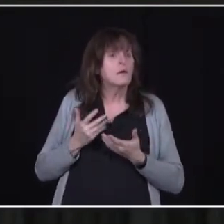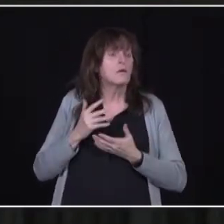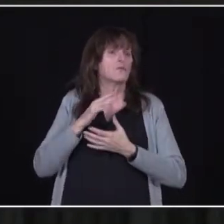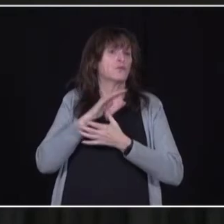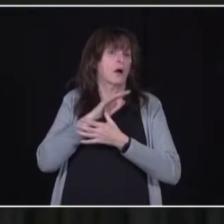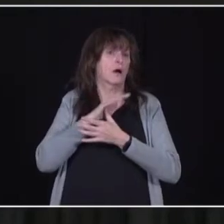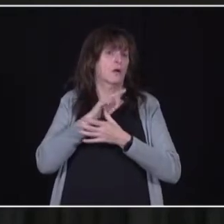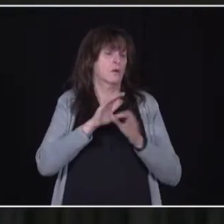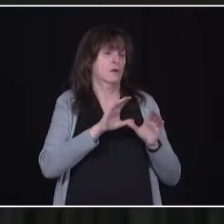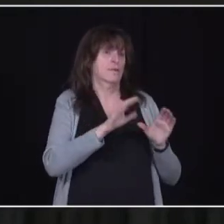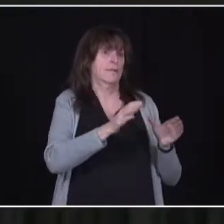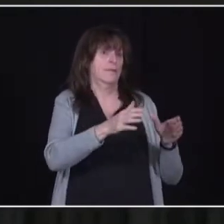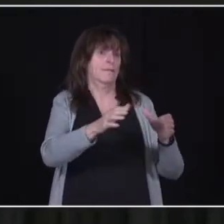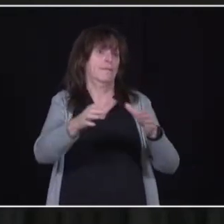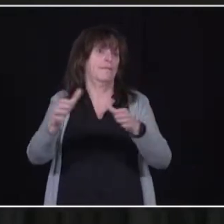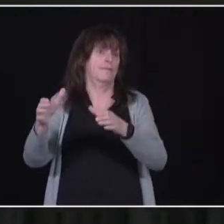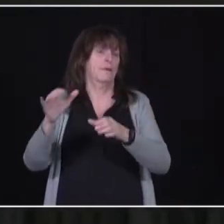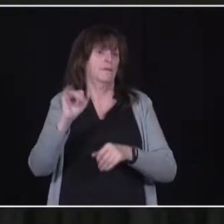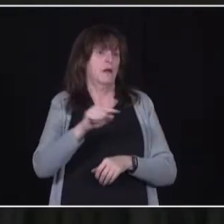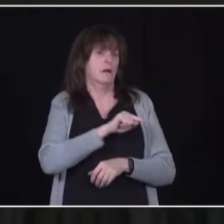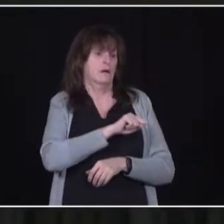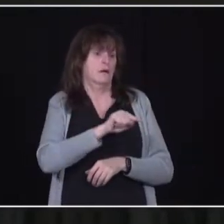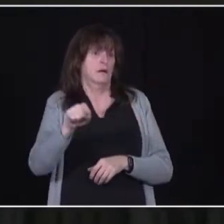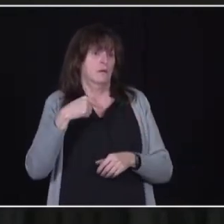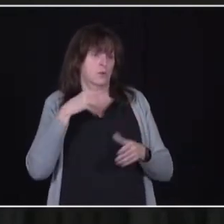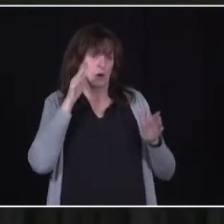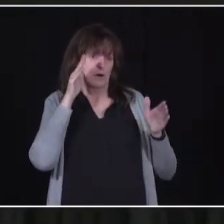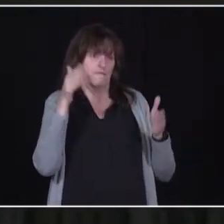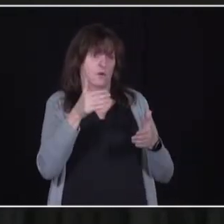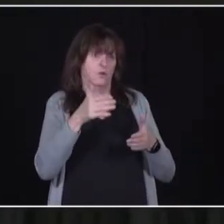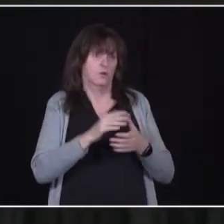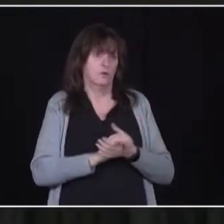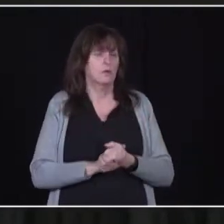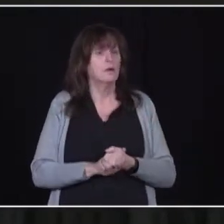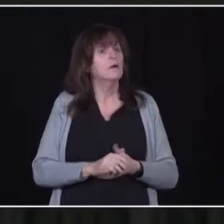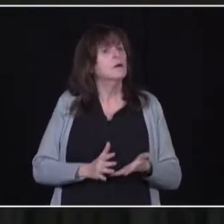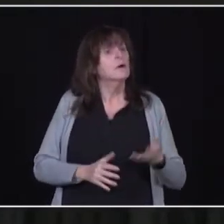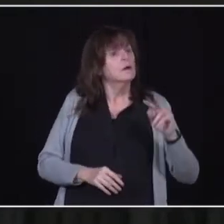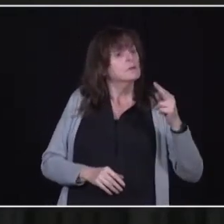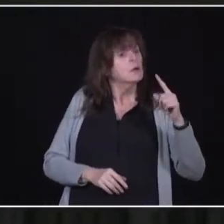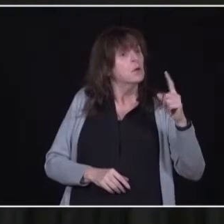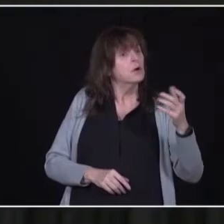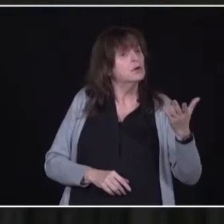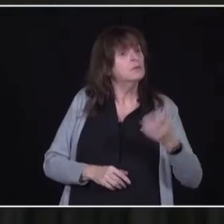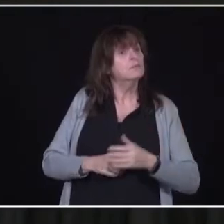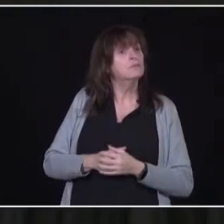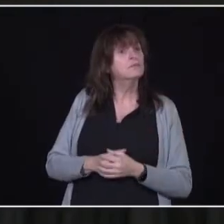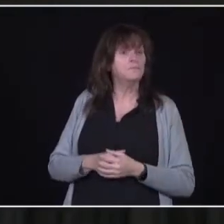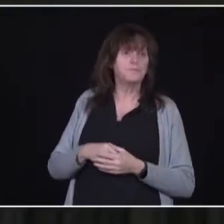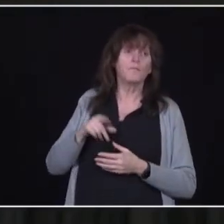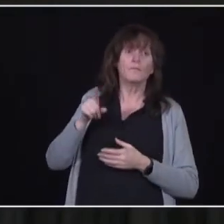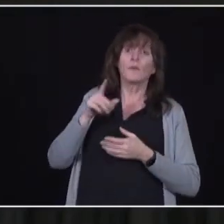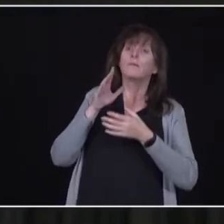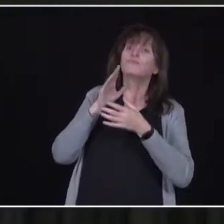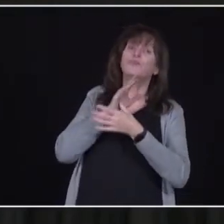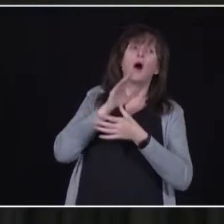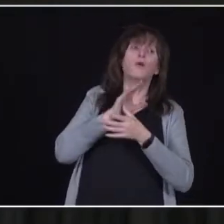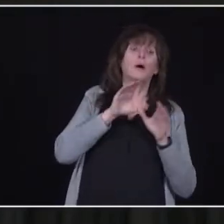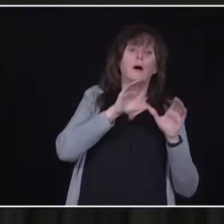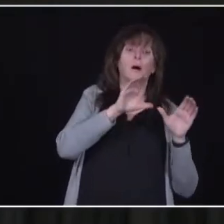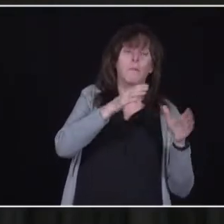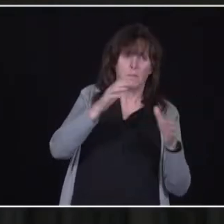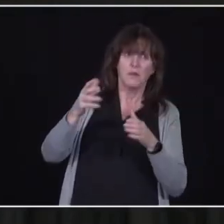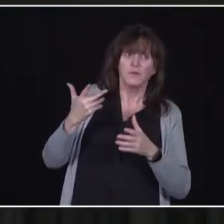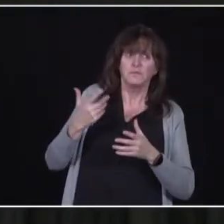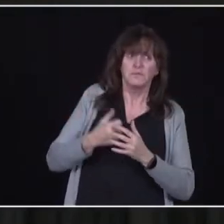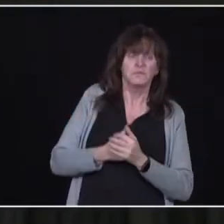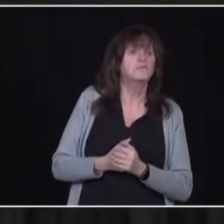now is the priority populations and that's